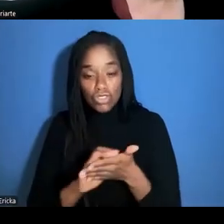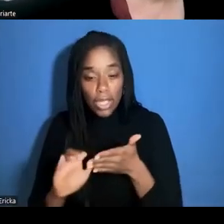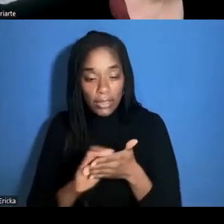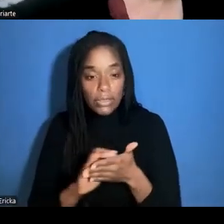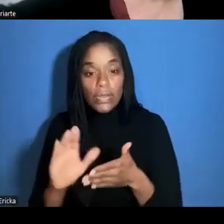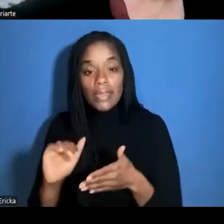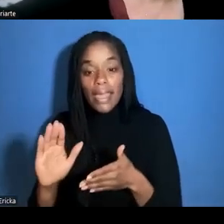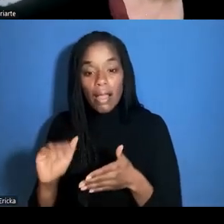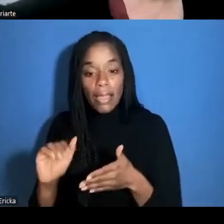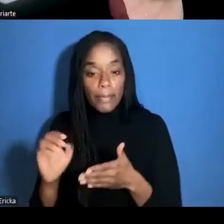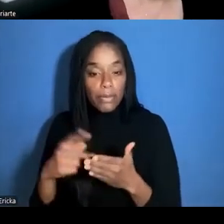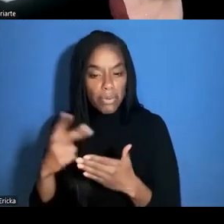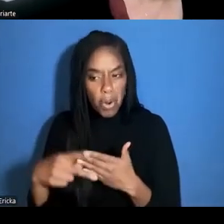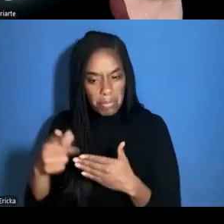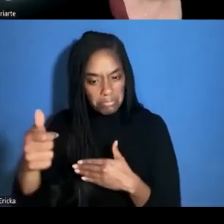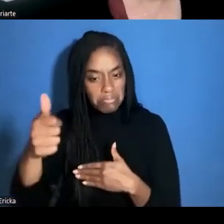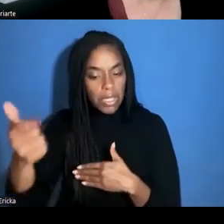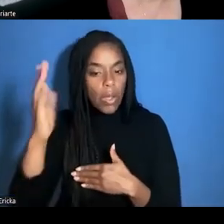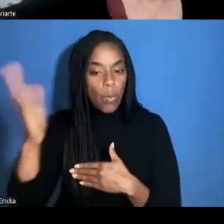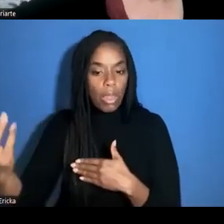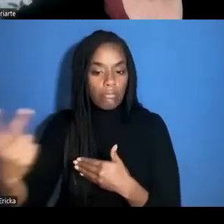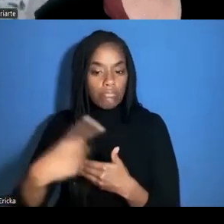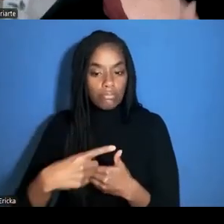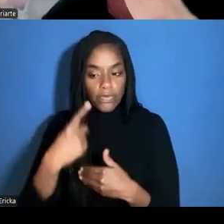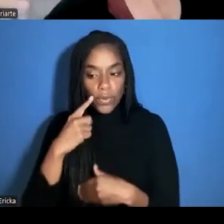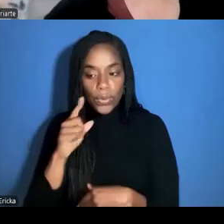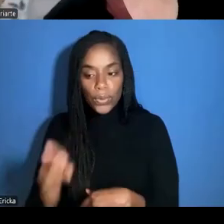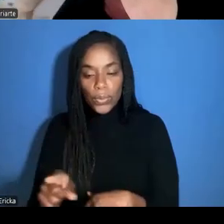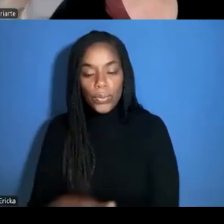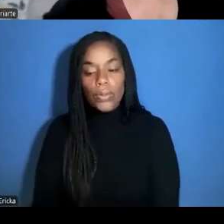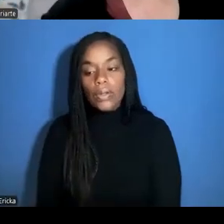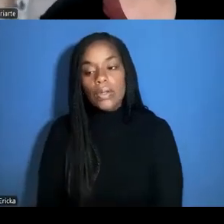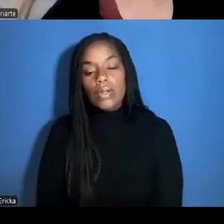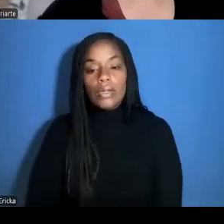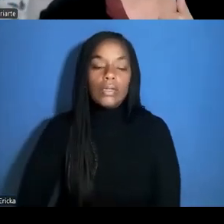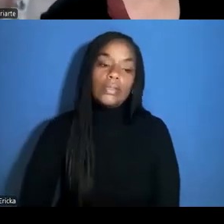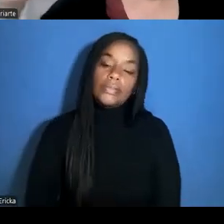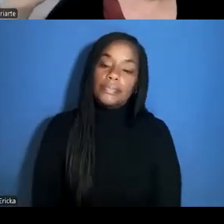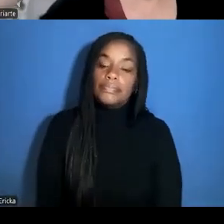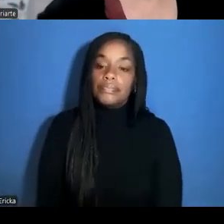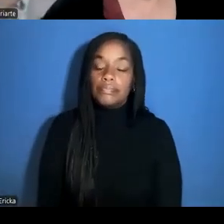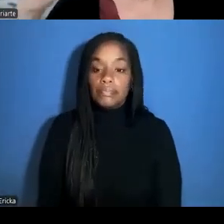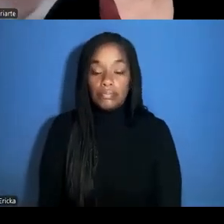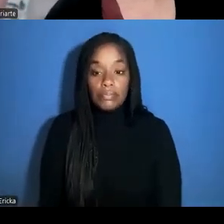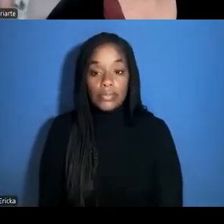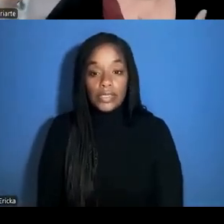and they'll deposited in to your account CalAble account. Or if you've linked your bank account with the CalAble account,